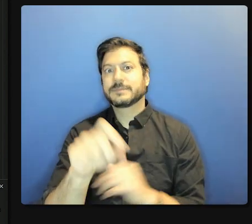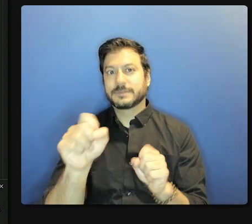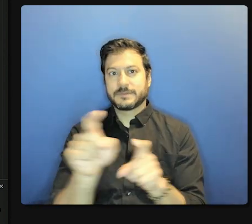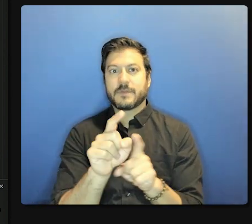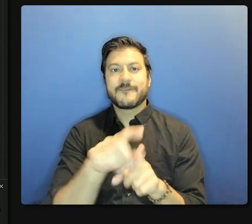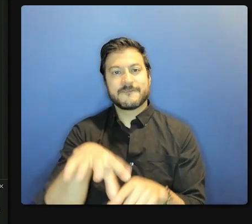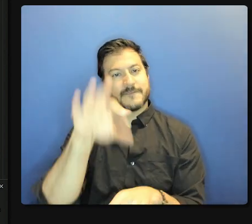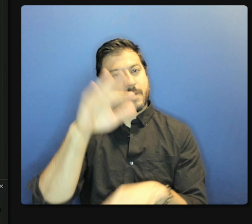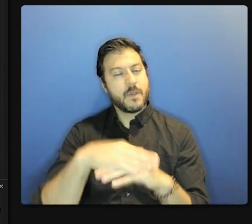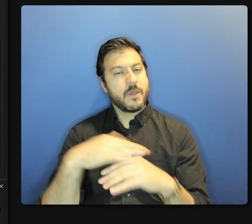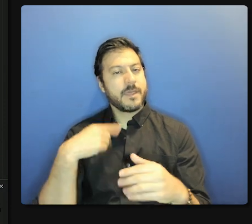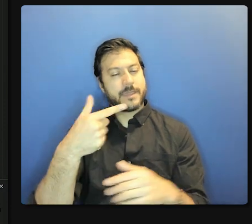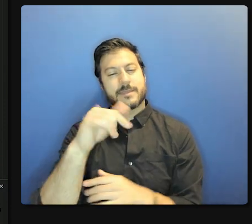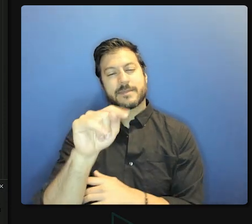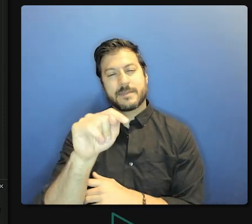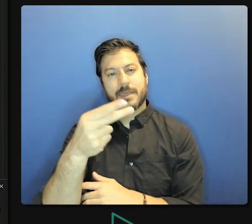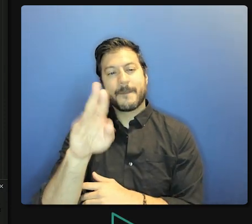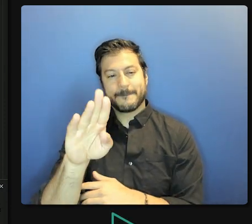This layout is also on our GitHub.